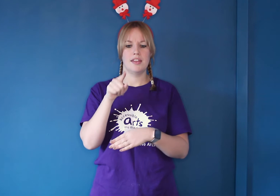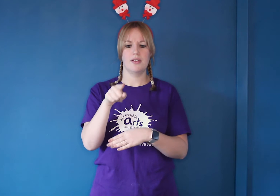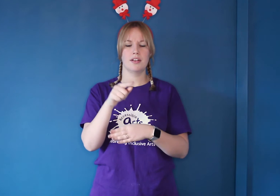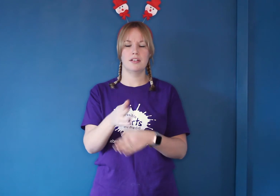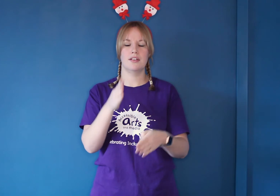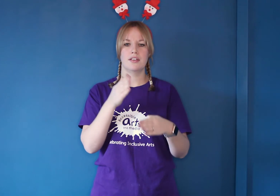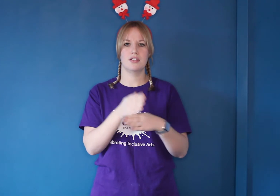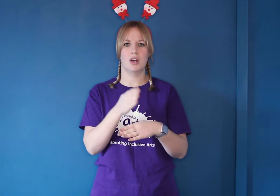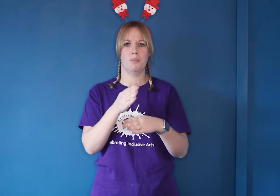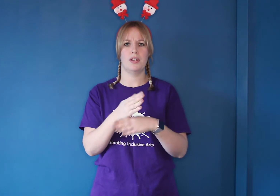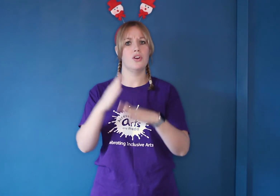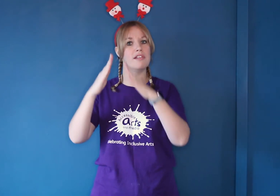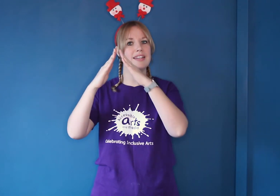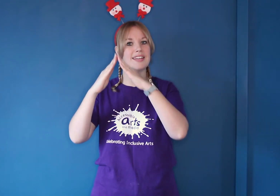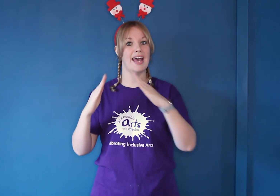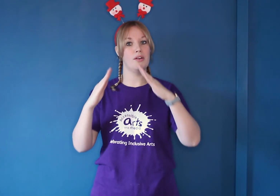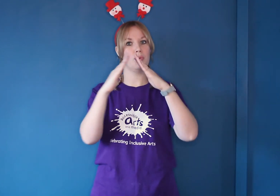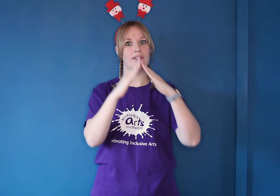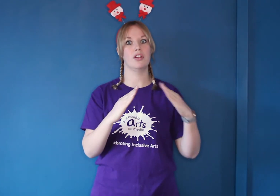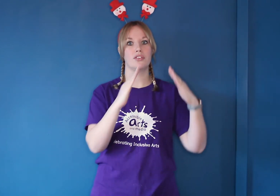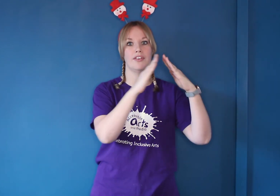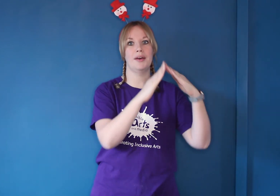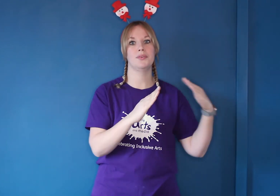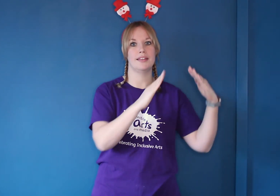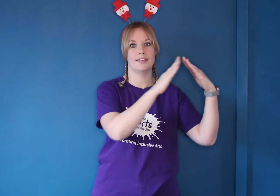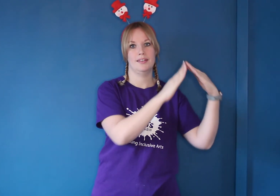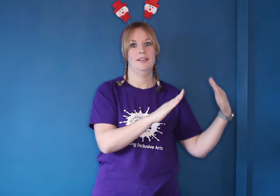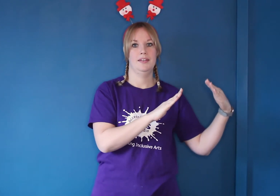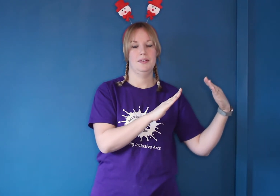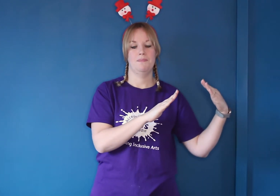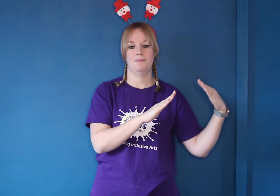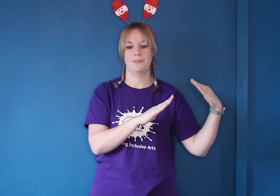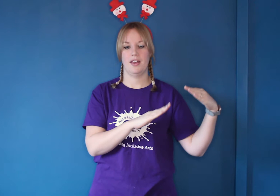But you can do the job when you’re in town – and we have lots of houses.